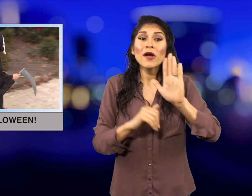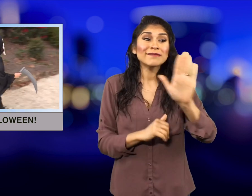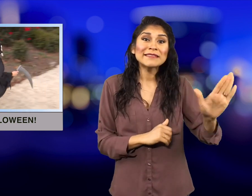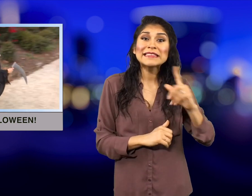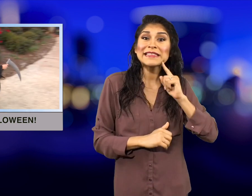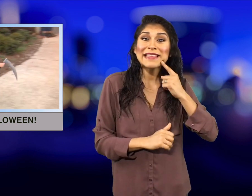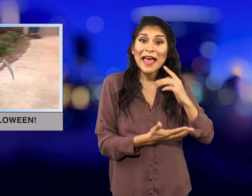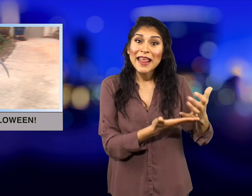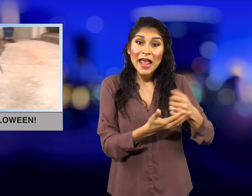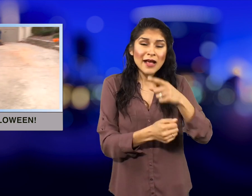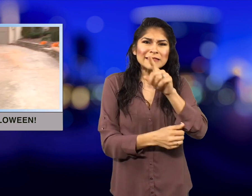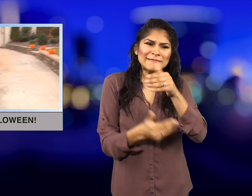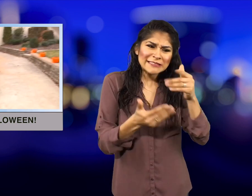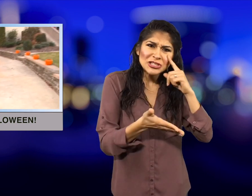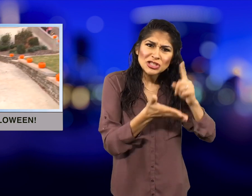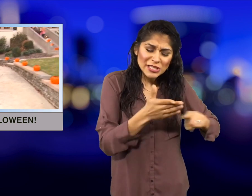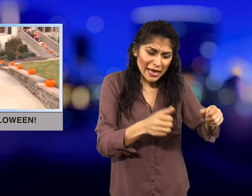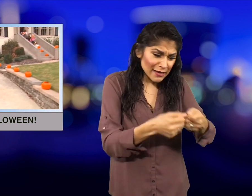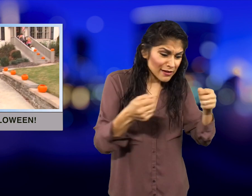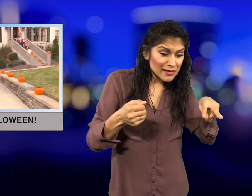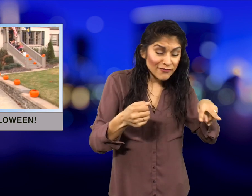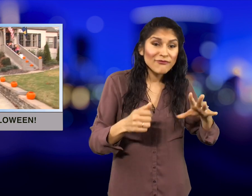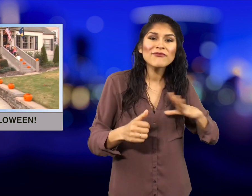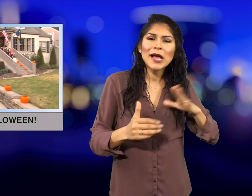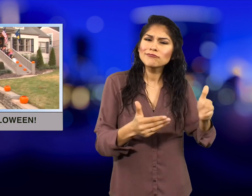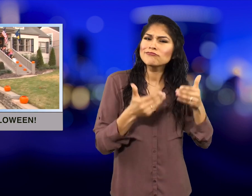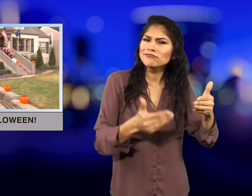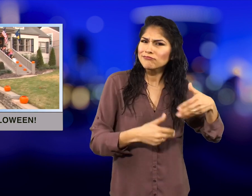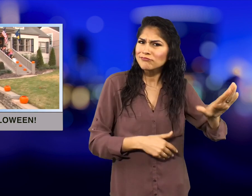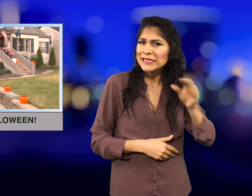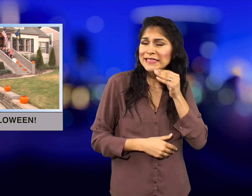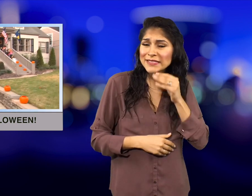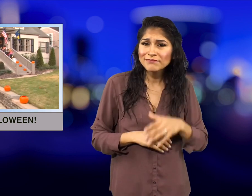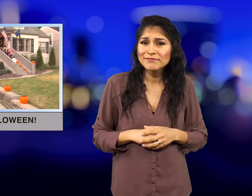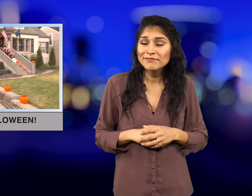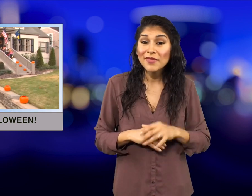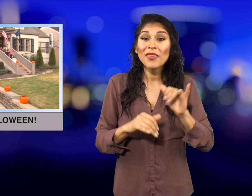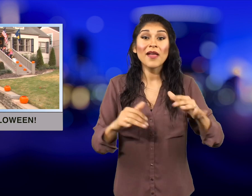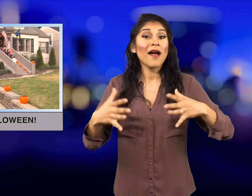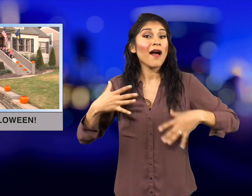And be sure to inspect all of the trick-or-treat candy before your child eats it.